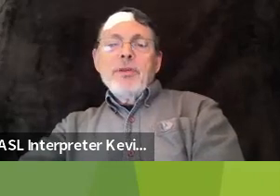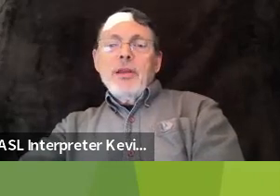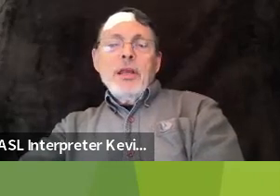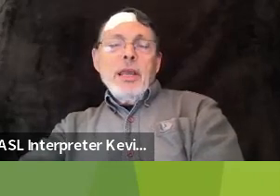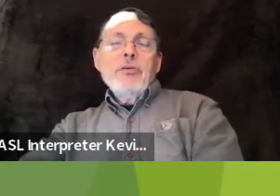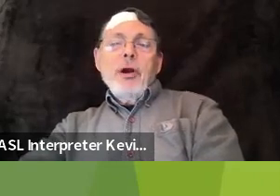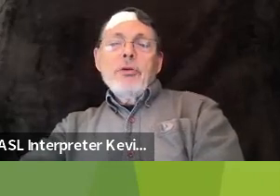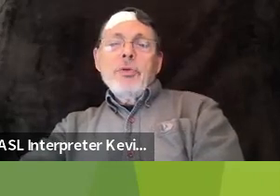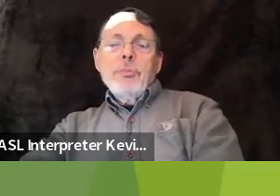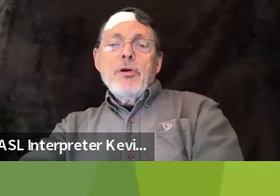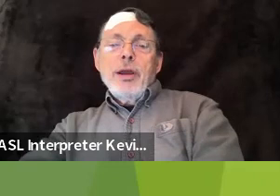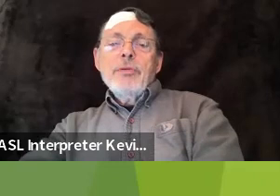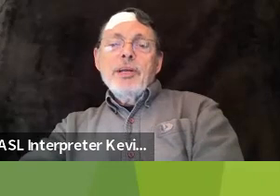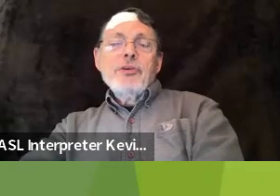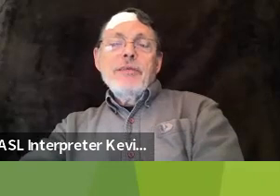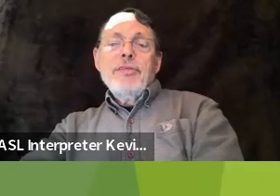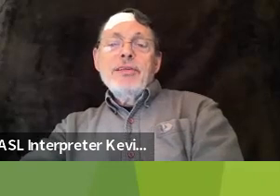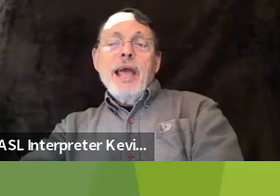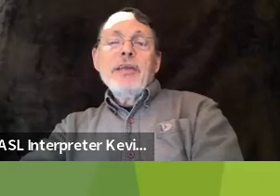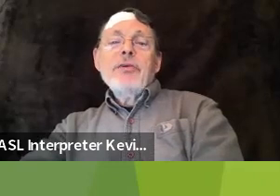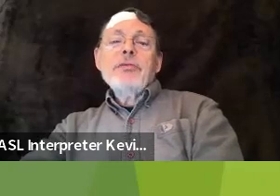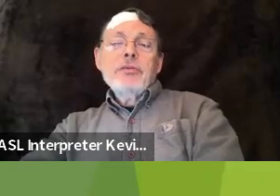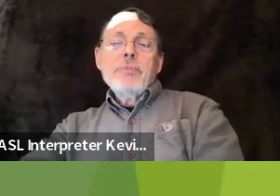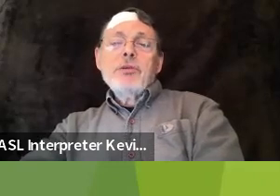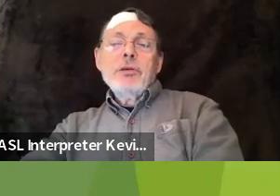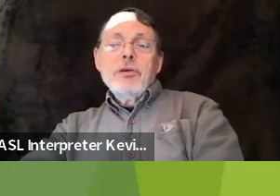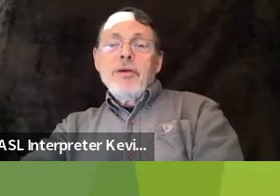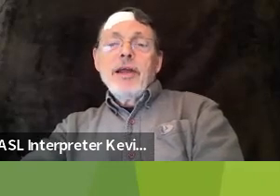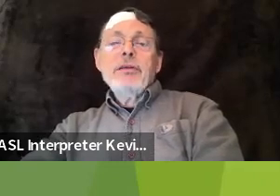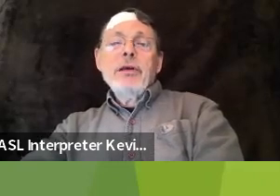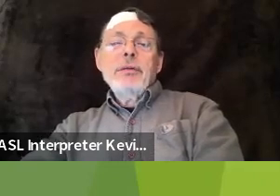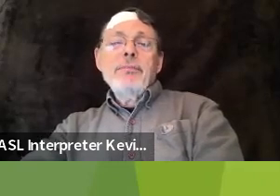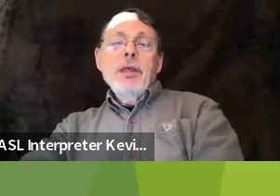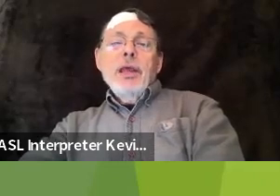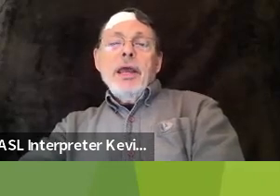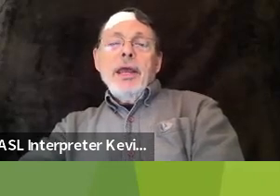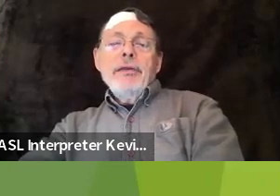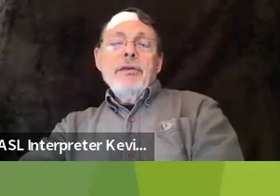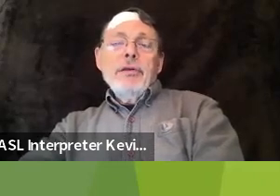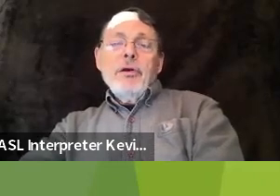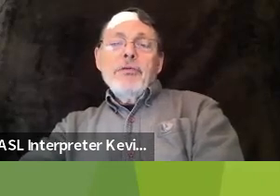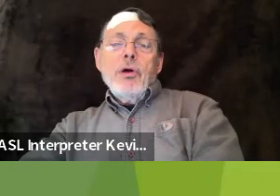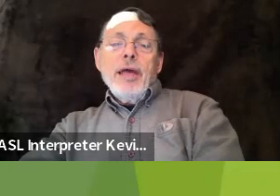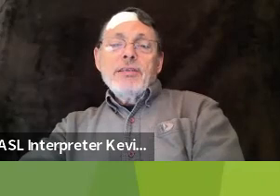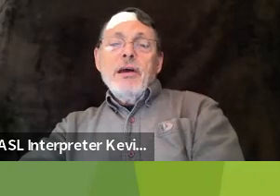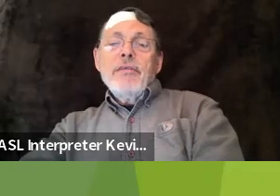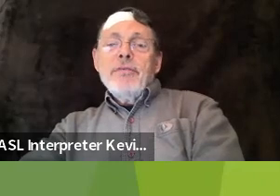Again, partner with a program to make sure everything is accurate and conceptually correct, and go through all of that stuff.